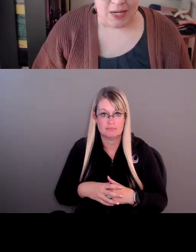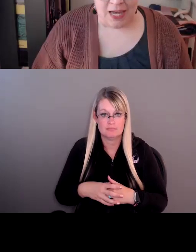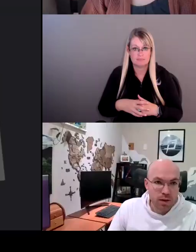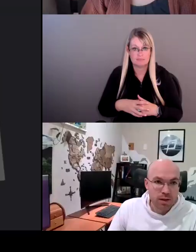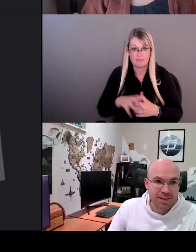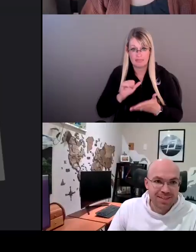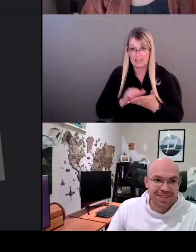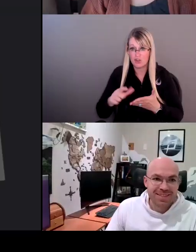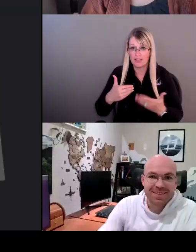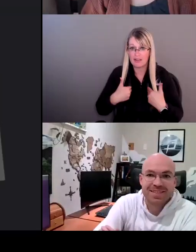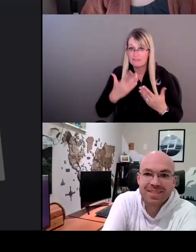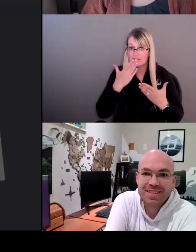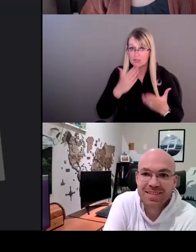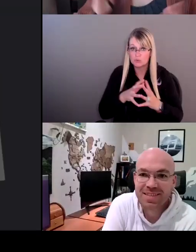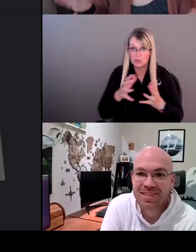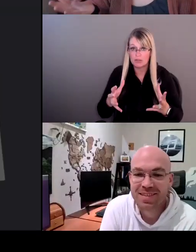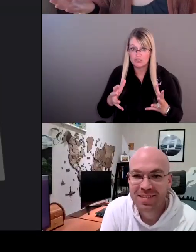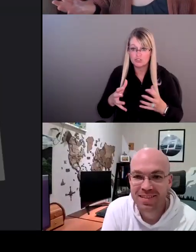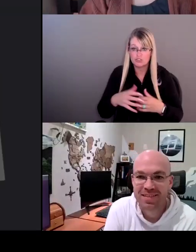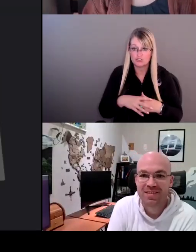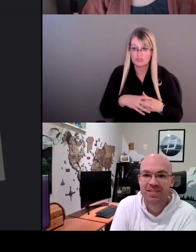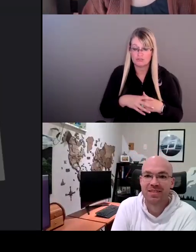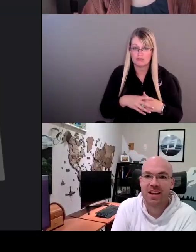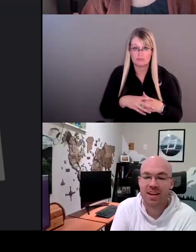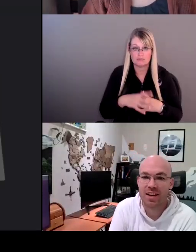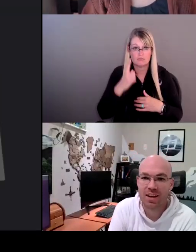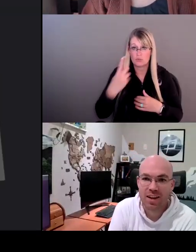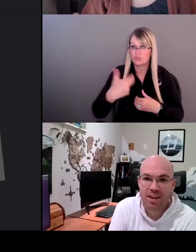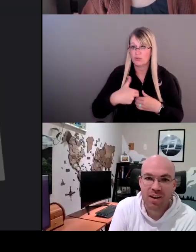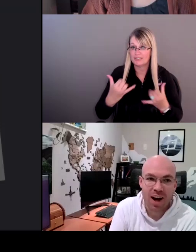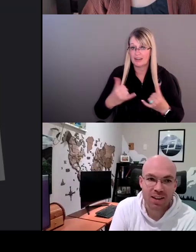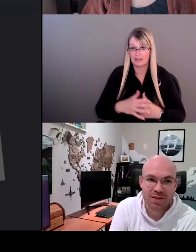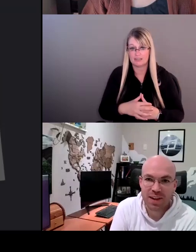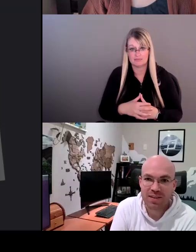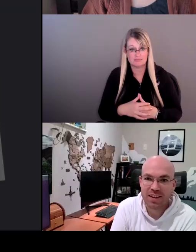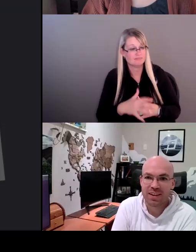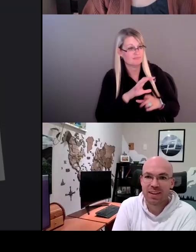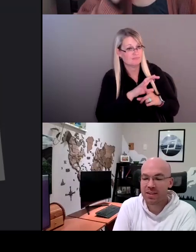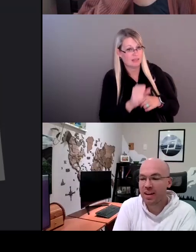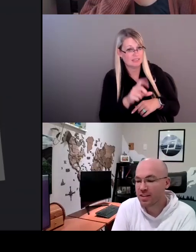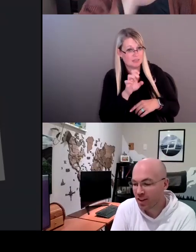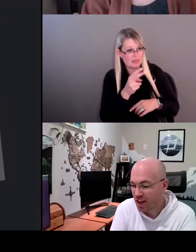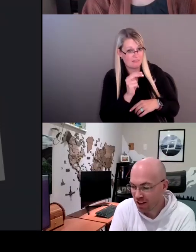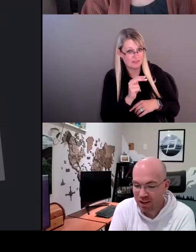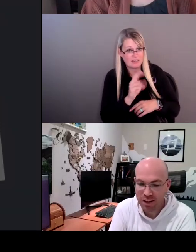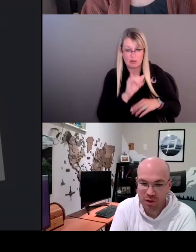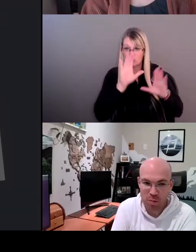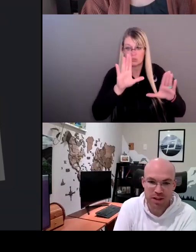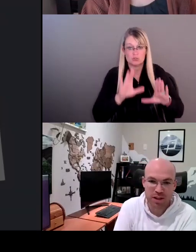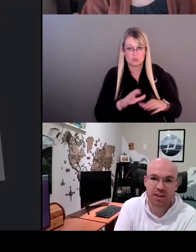I got. Thank you so much for joining today. >> Jay: Awesome, Devon! We appreciate your